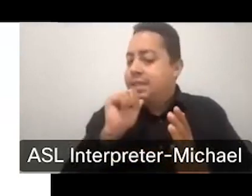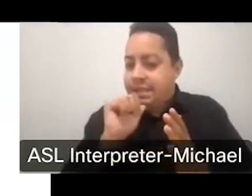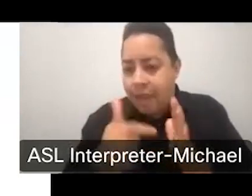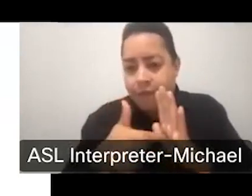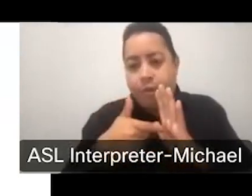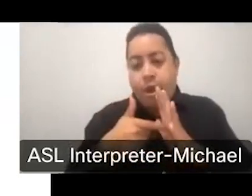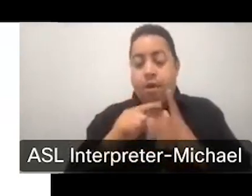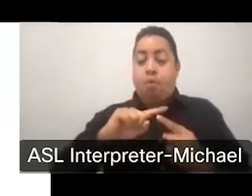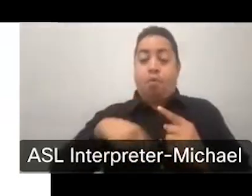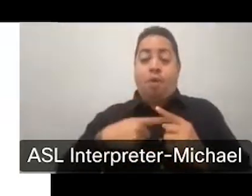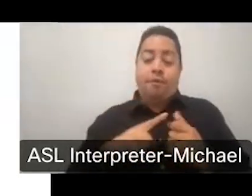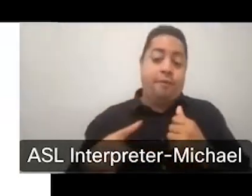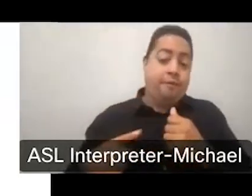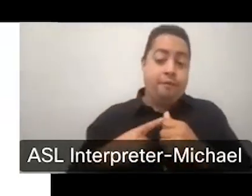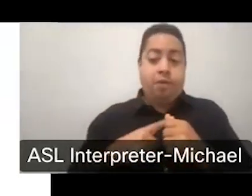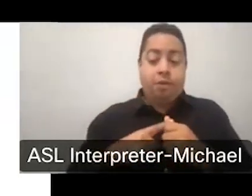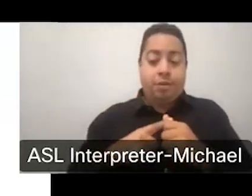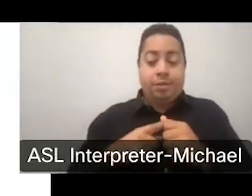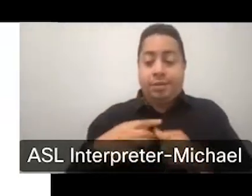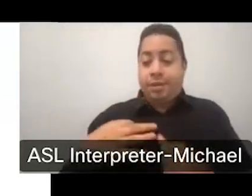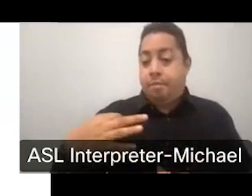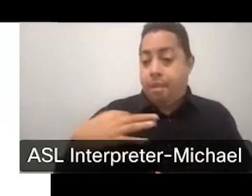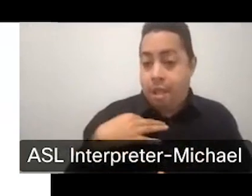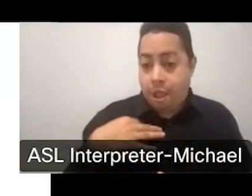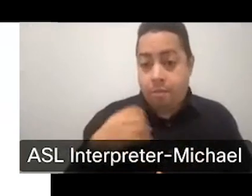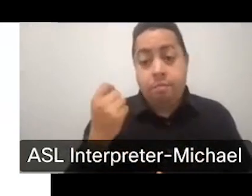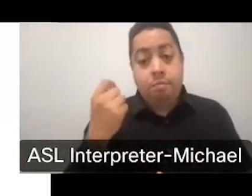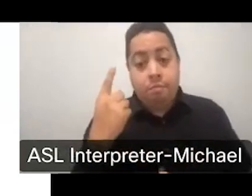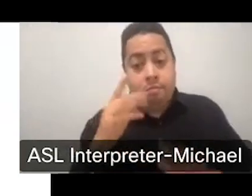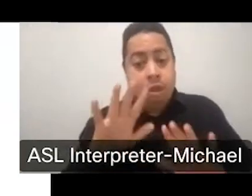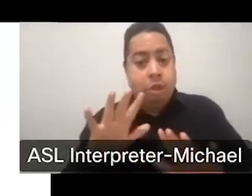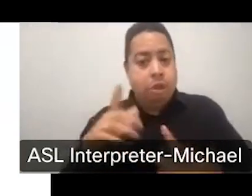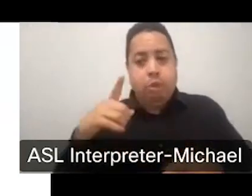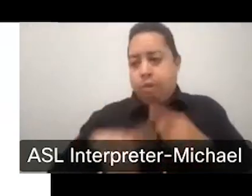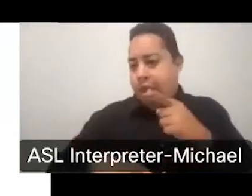However, you cannot be hired without a Schedule A letter, so you must work to obtain one as